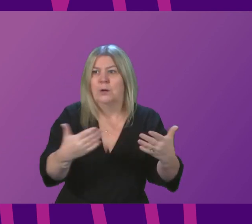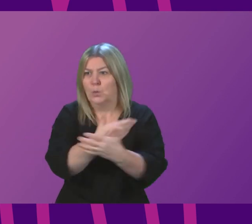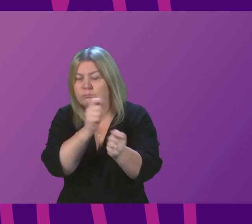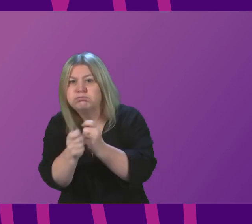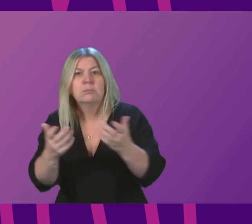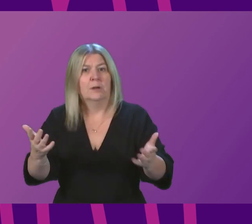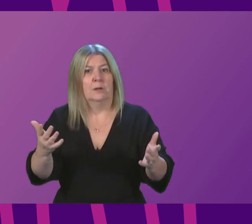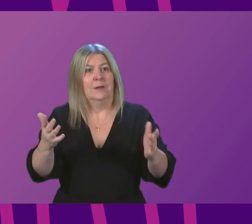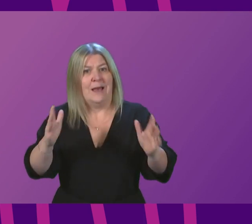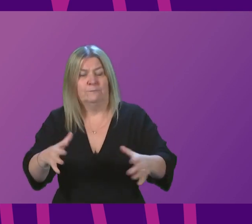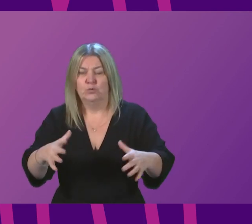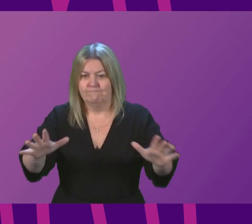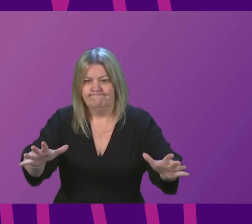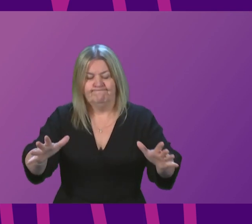That is the context that we are dealing with.